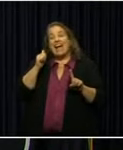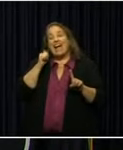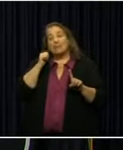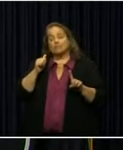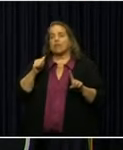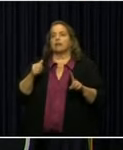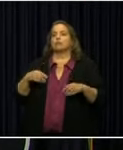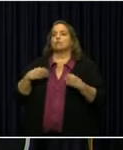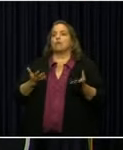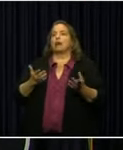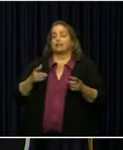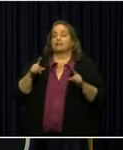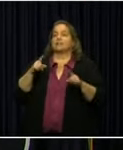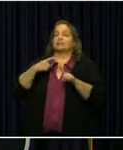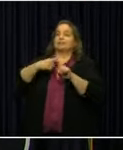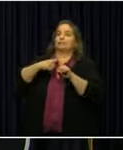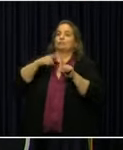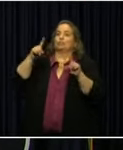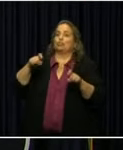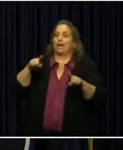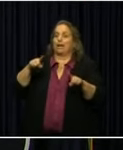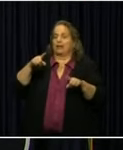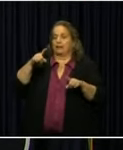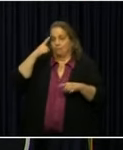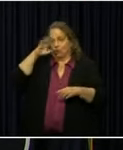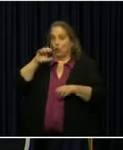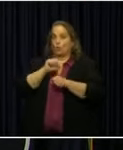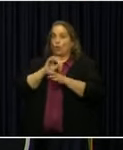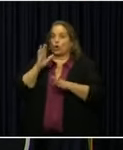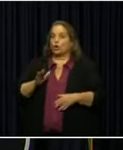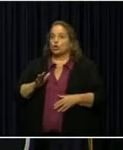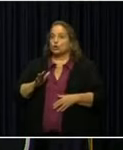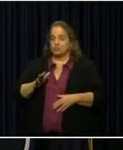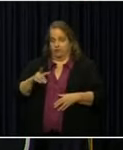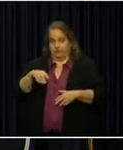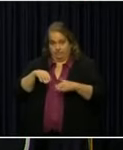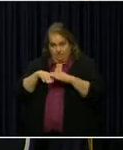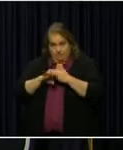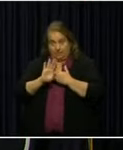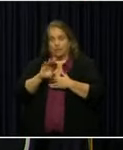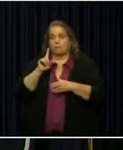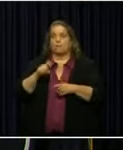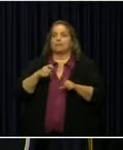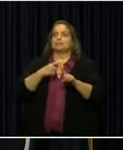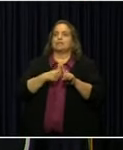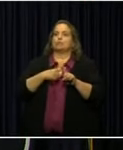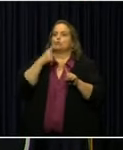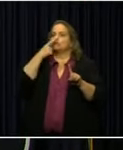LET'S GO JUST A COUPLE SLIDES INTO PHASE 1, AND WE'LL TALK